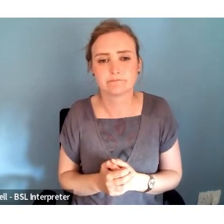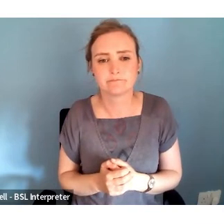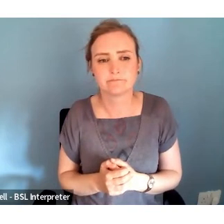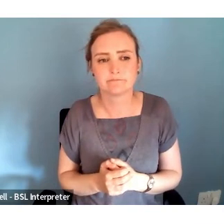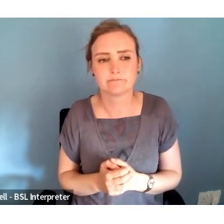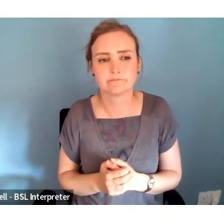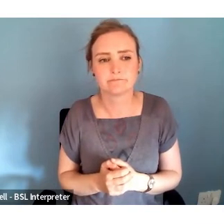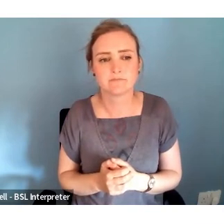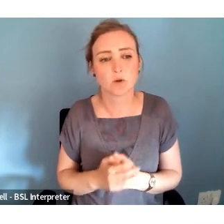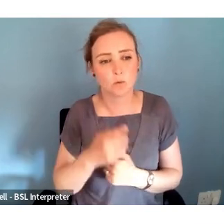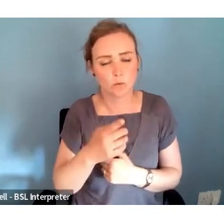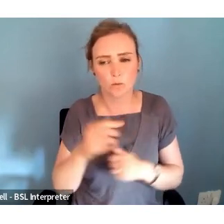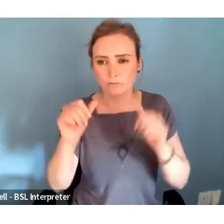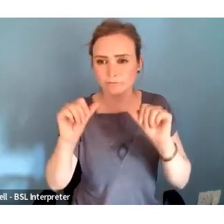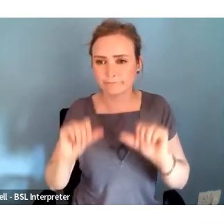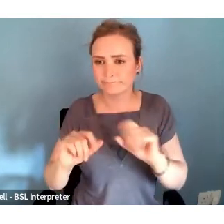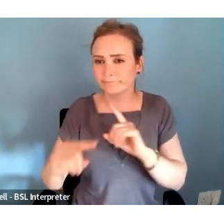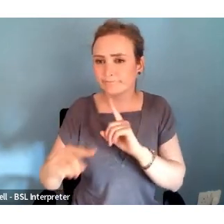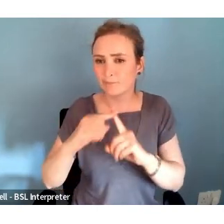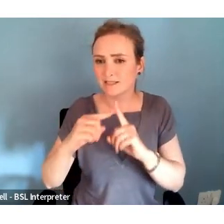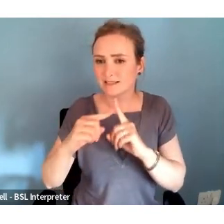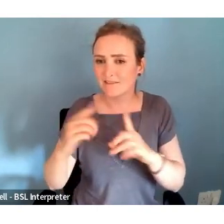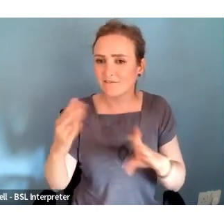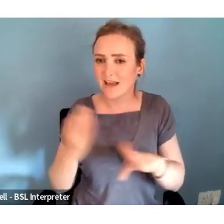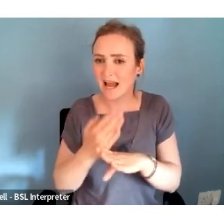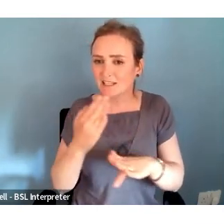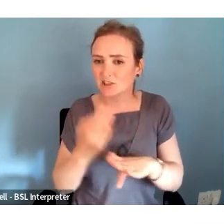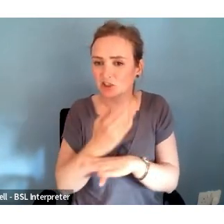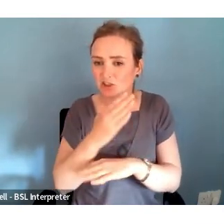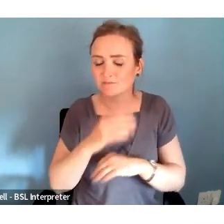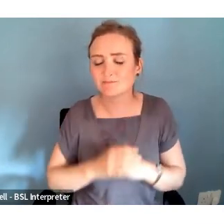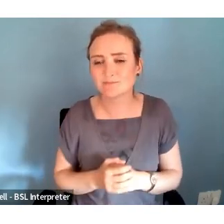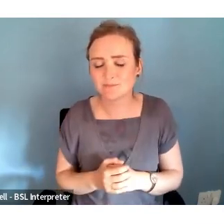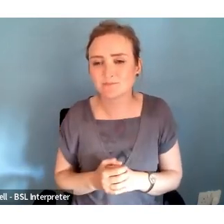Positive actions. So Alex was saying earlier on, a link